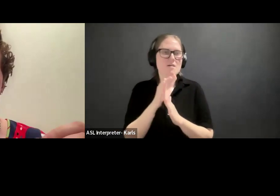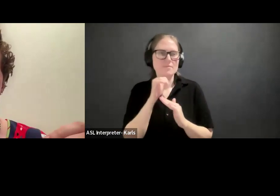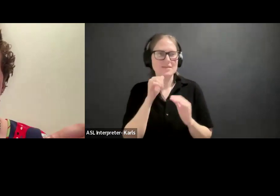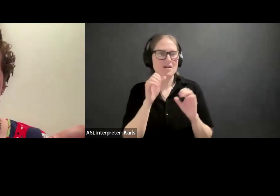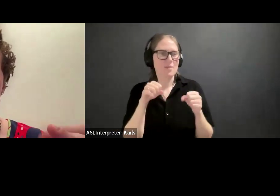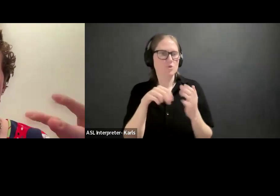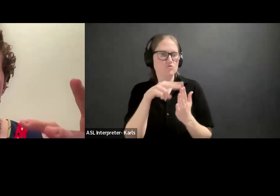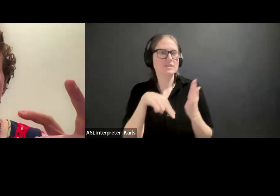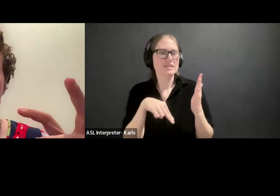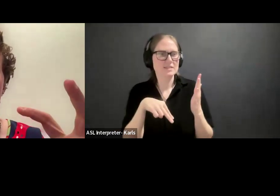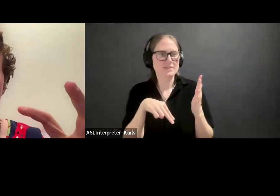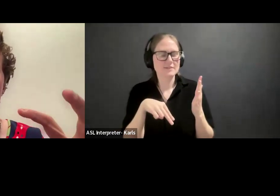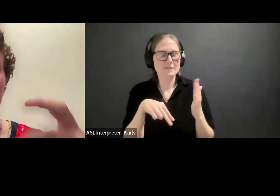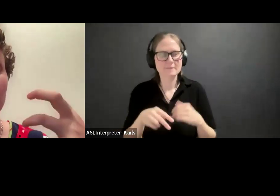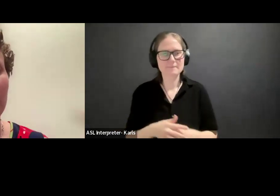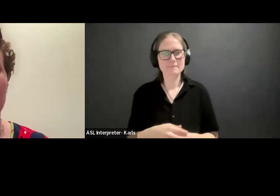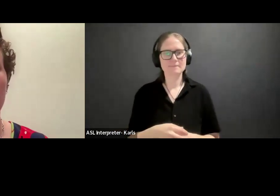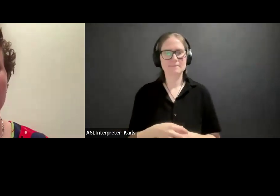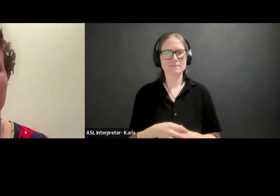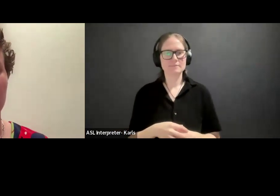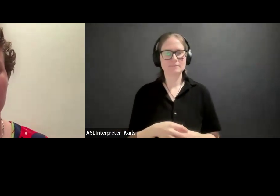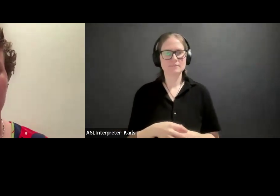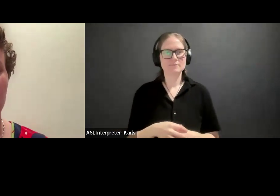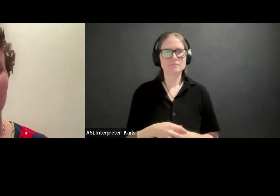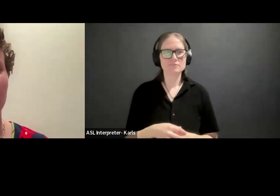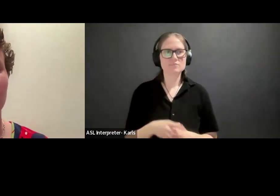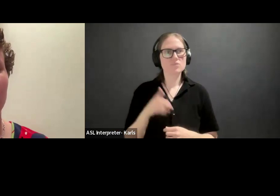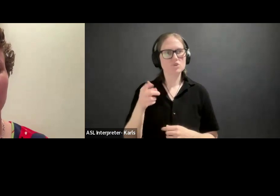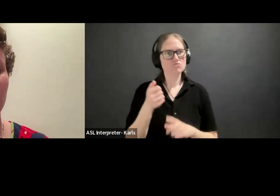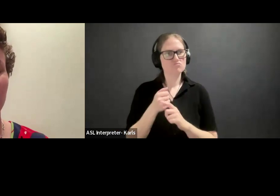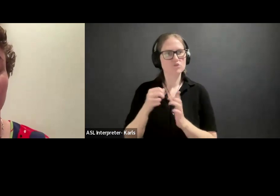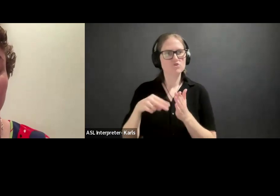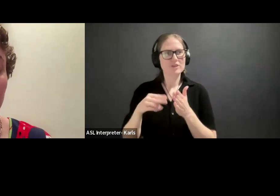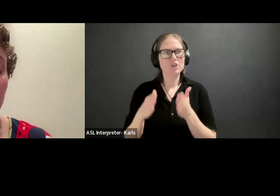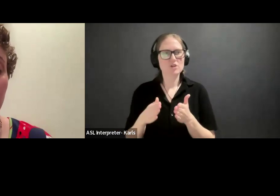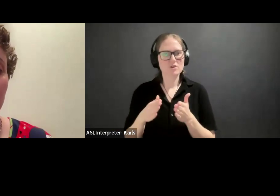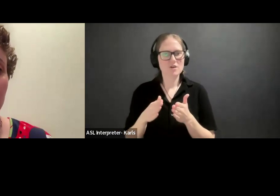Um, and… we were kind of forced as a reader, um, kind of too…